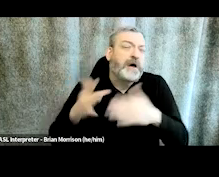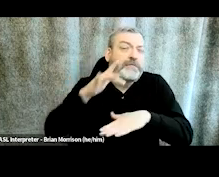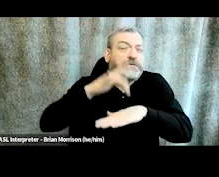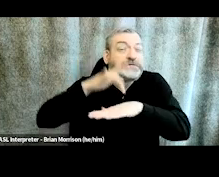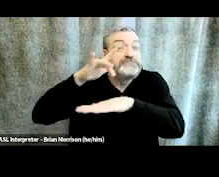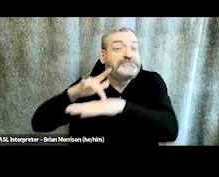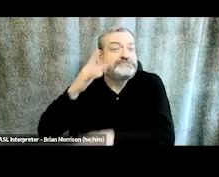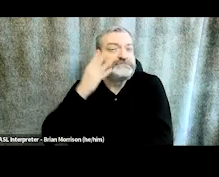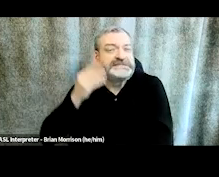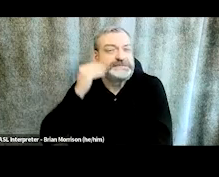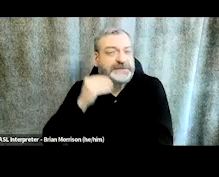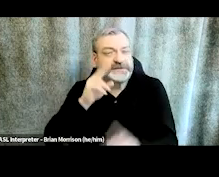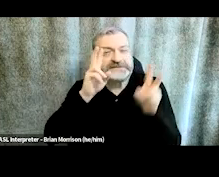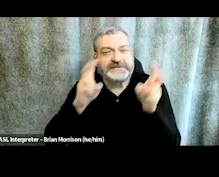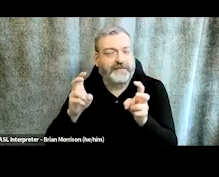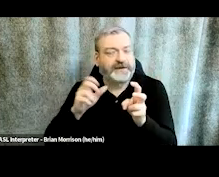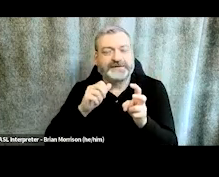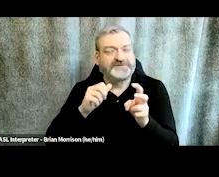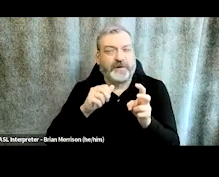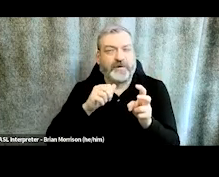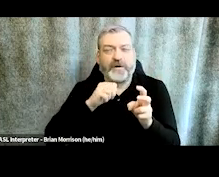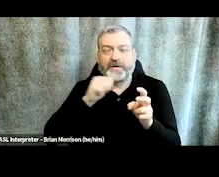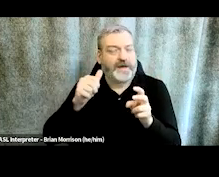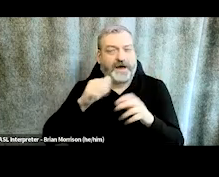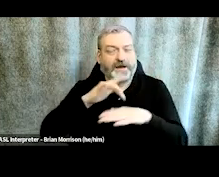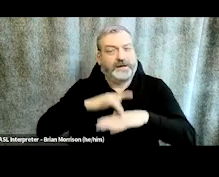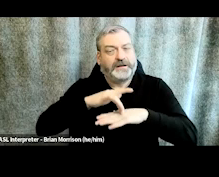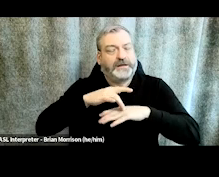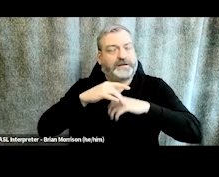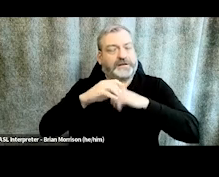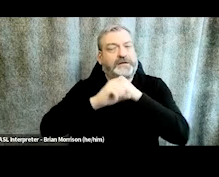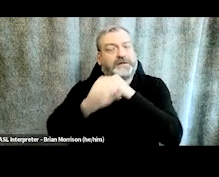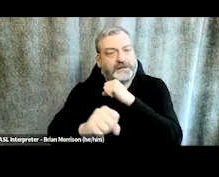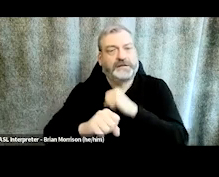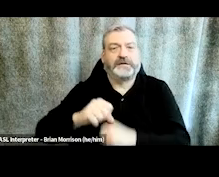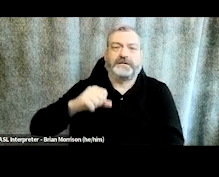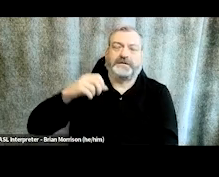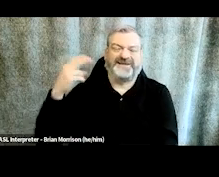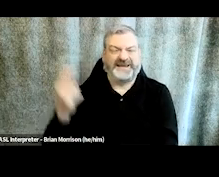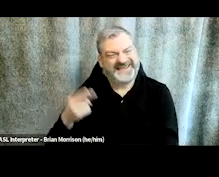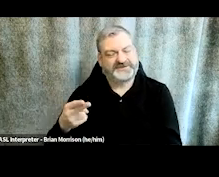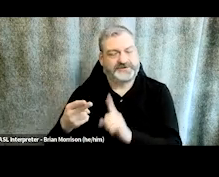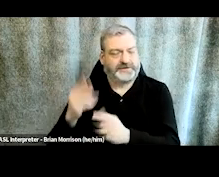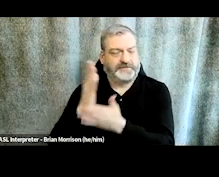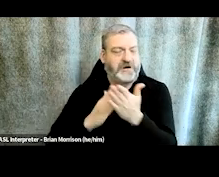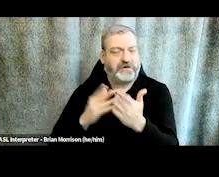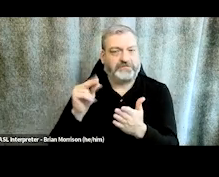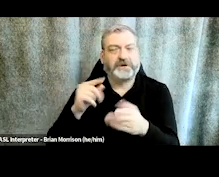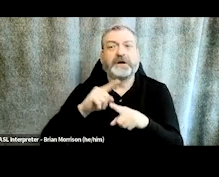So we're not going to spend too long on sort of the history and how we got here. But I think it is good to make sure we're